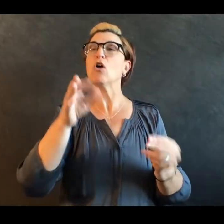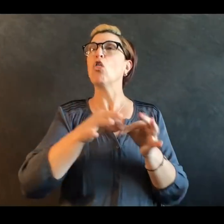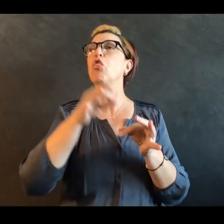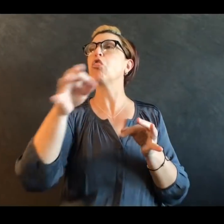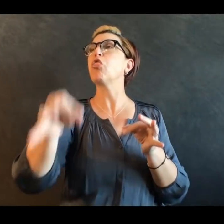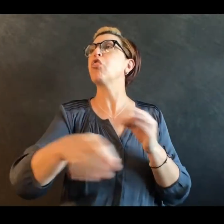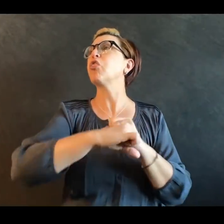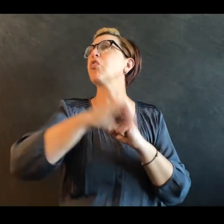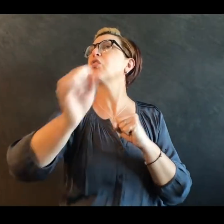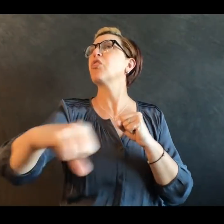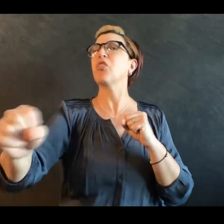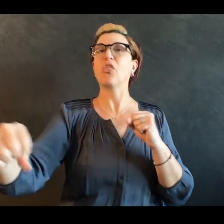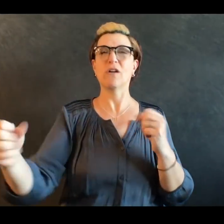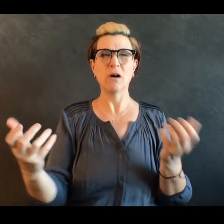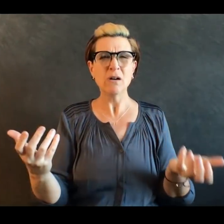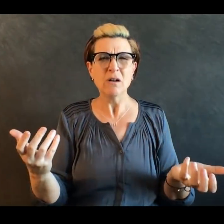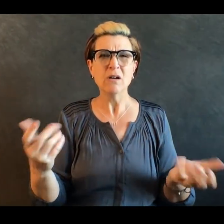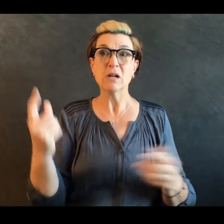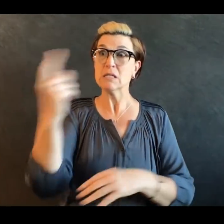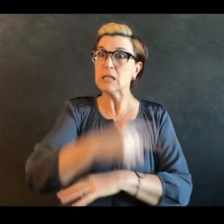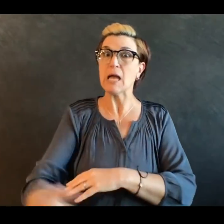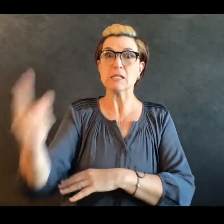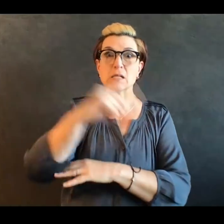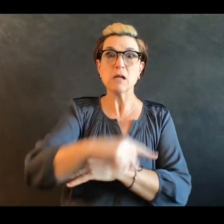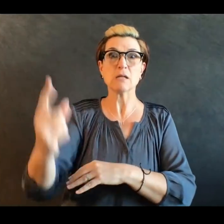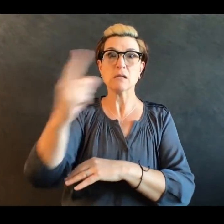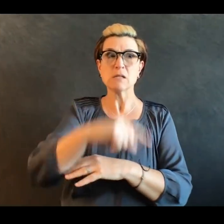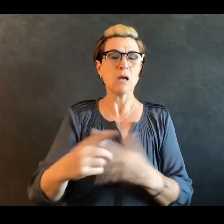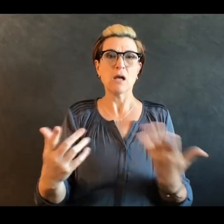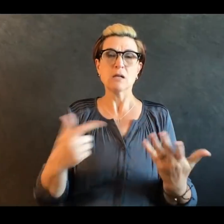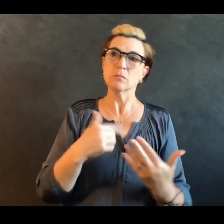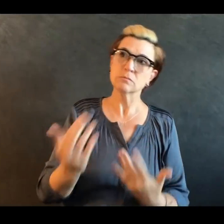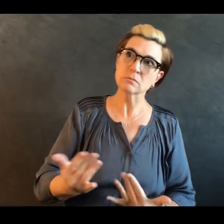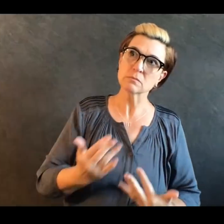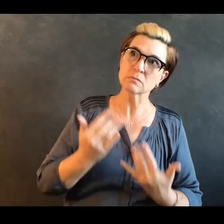days and days and there's no time left and it's just a concerted effort to make